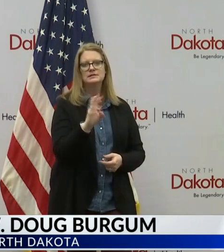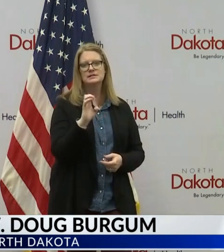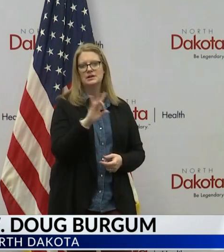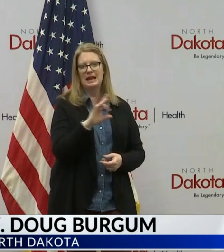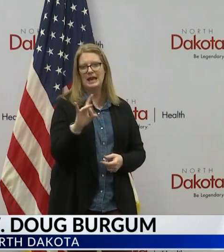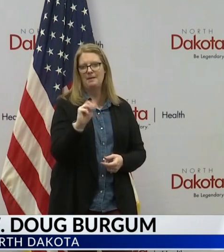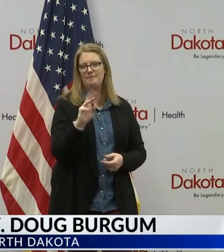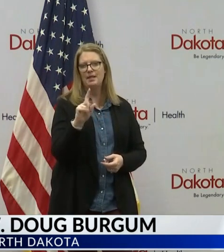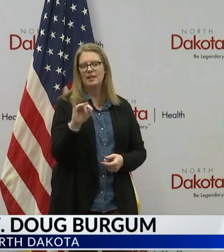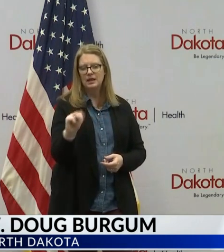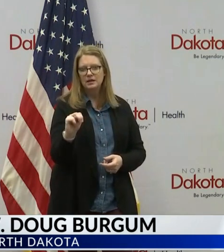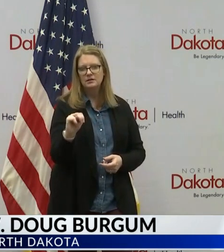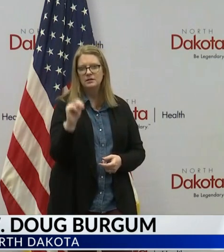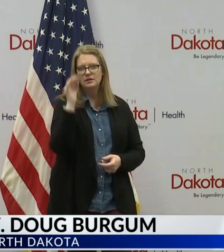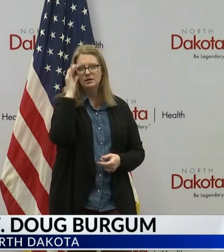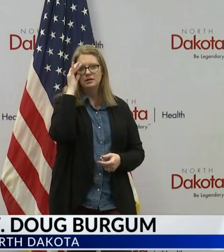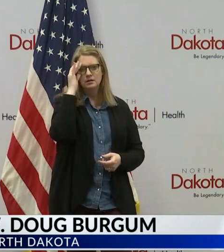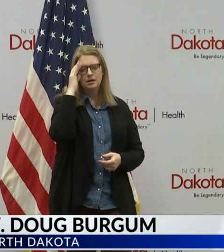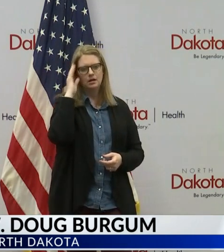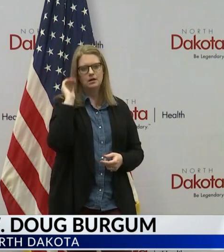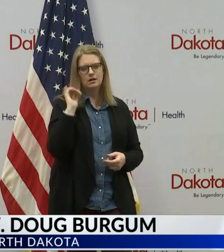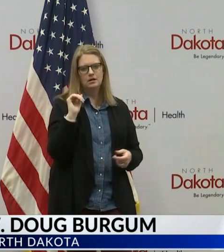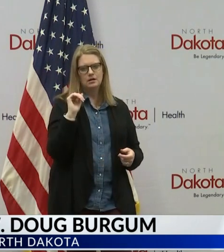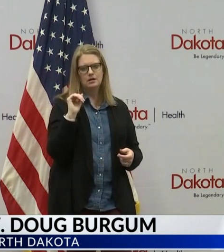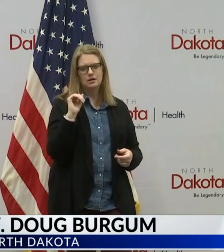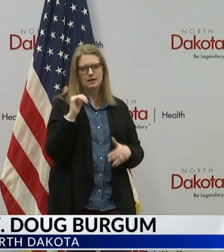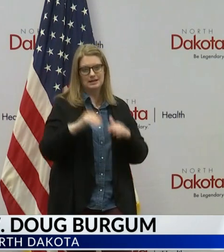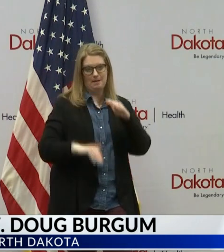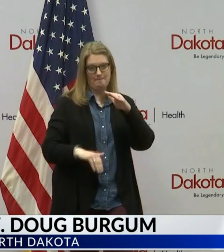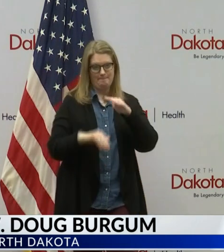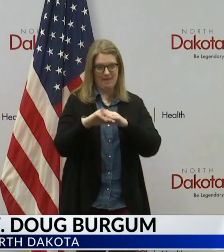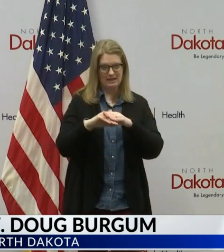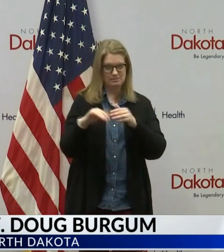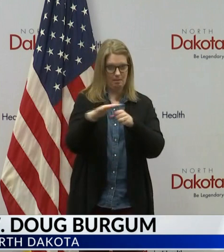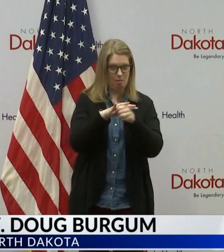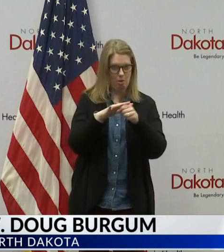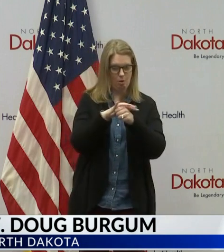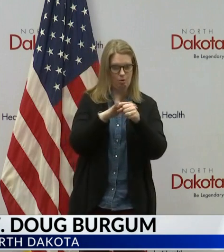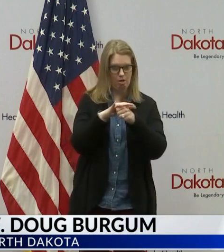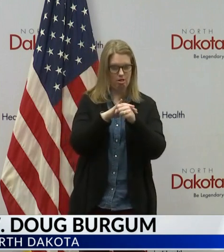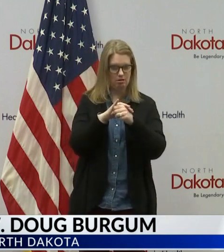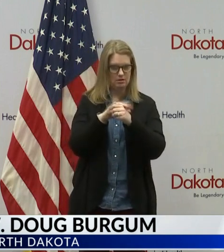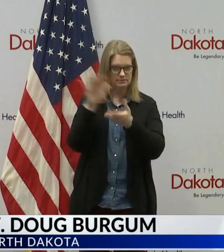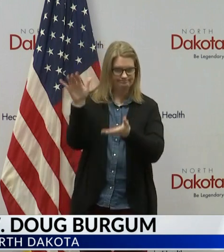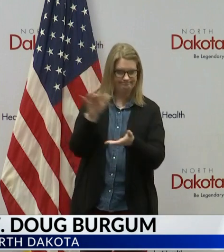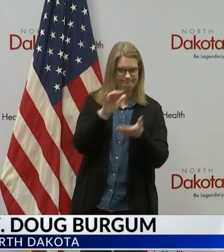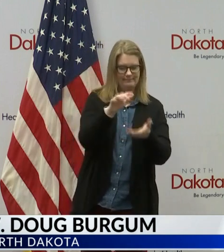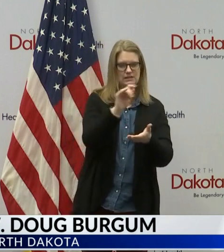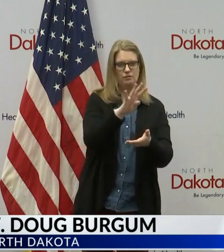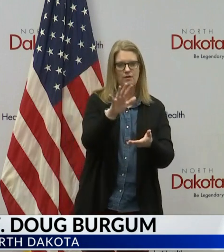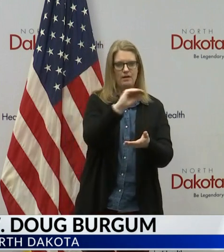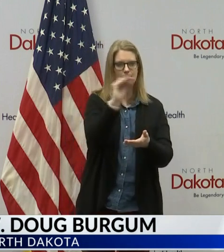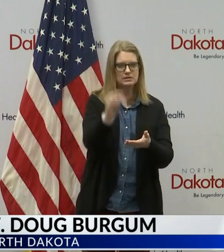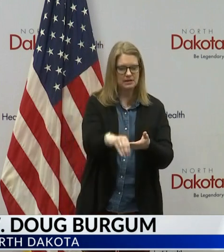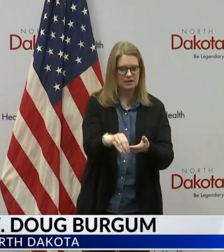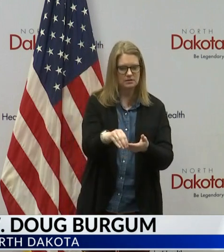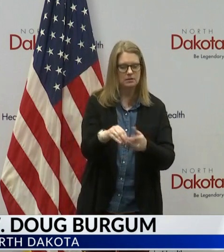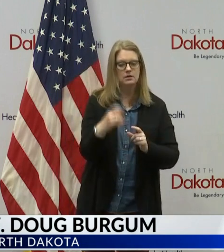CARES ACT WAS $1.25 BILLION AND THE MILLION SHARE OF THIS ALLEGATION IS 55% IS $688 MILLION.